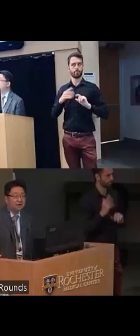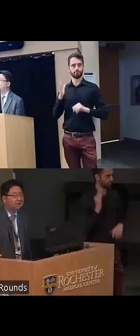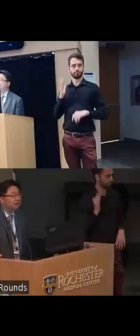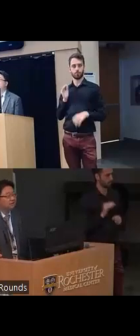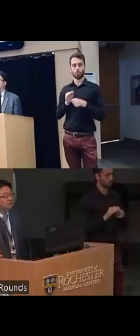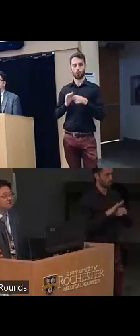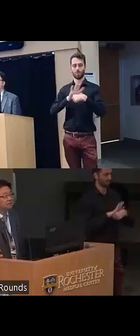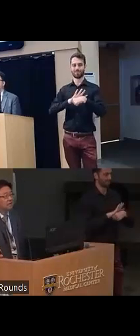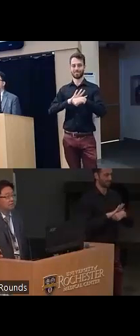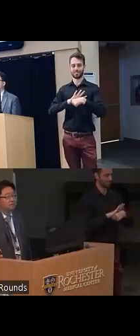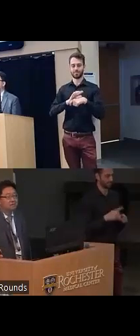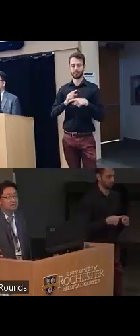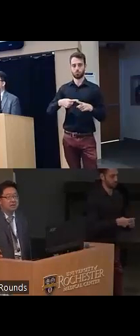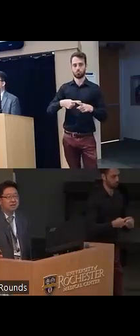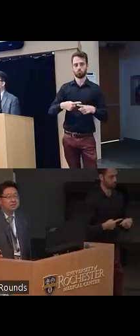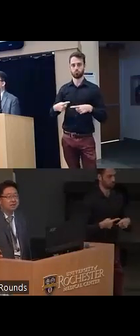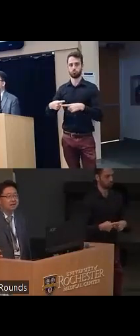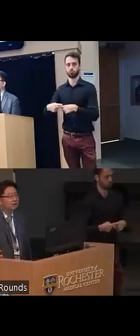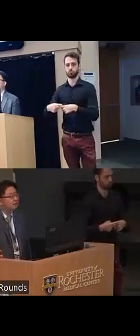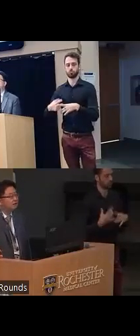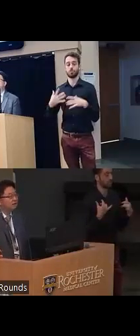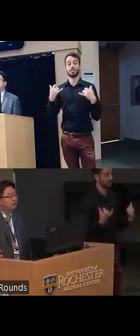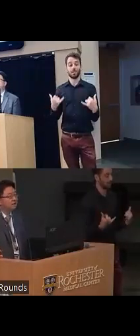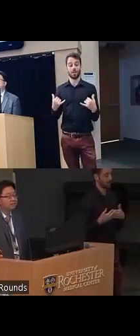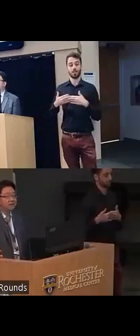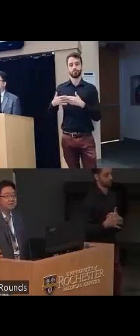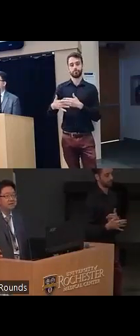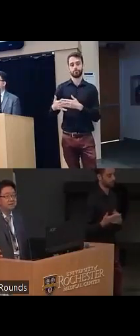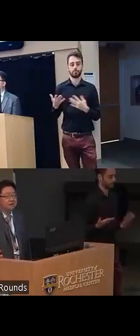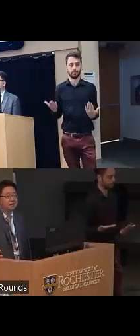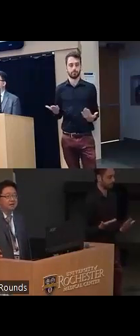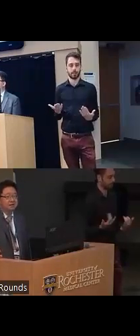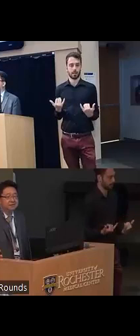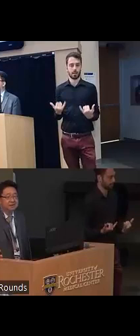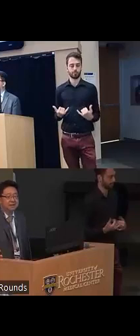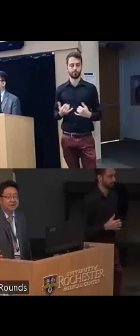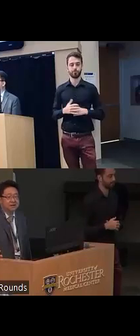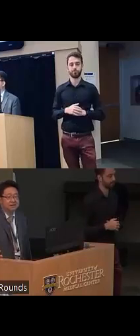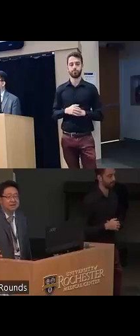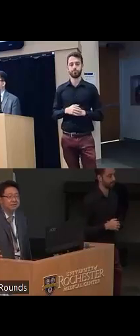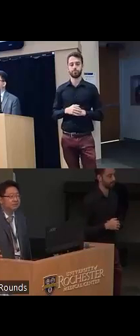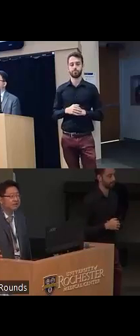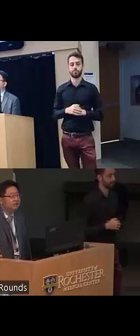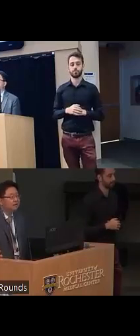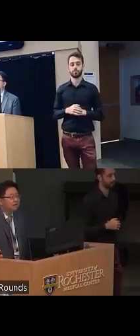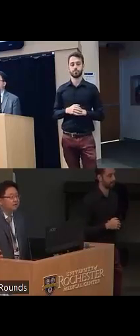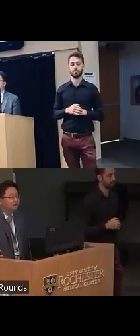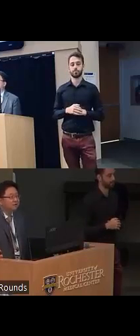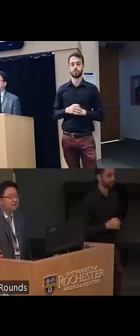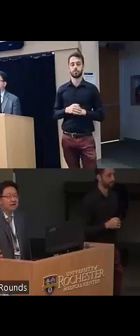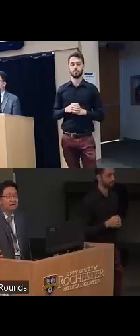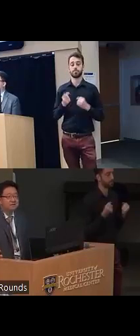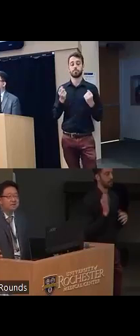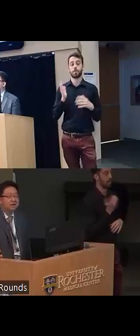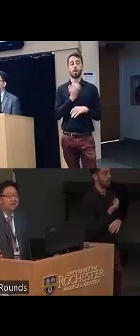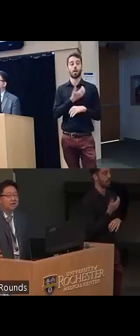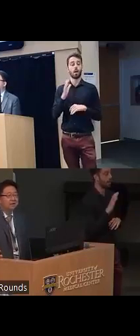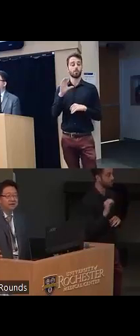we are now you know with all these uh companies mental health Psychiatry startups that are now